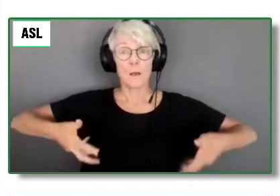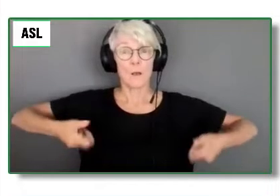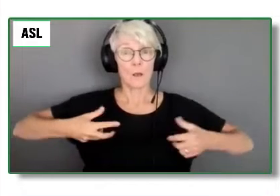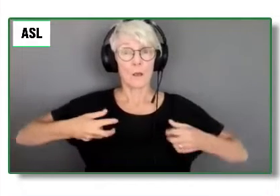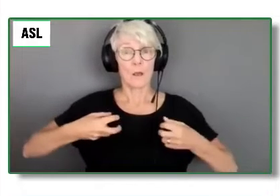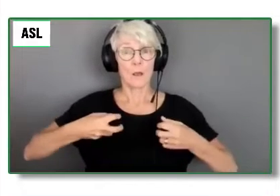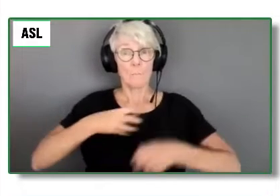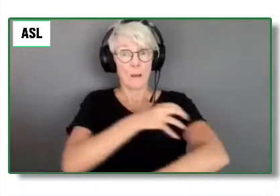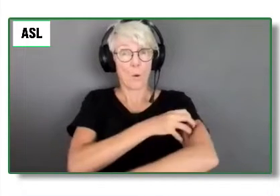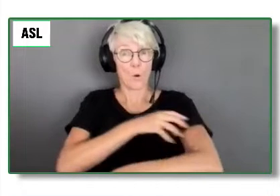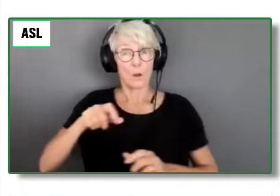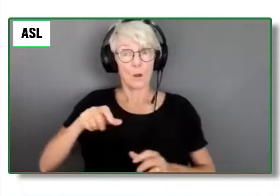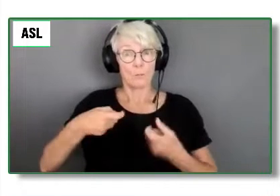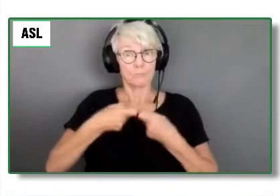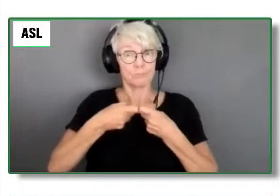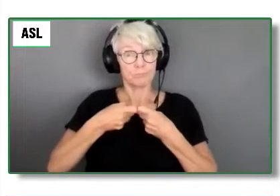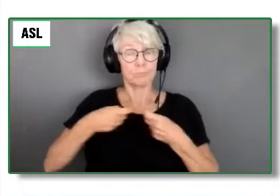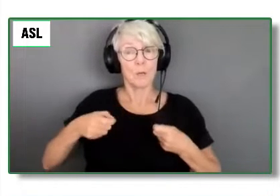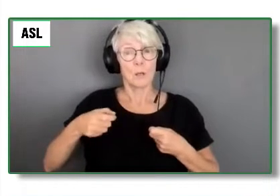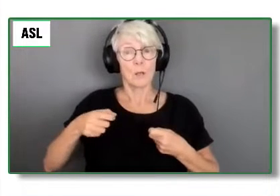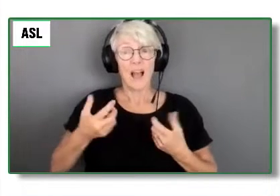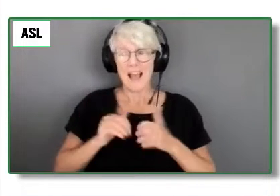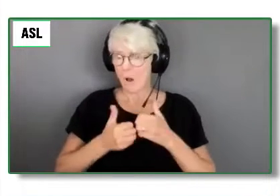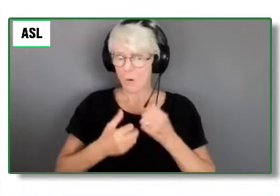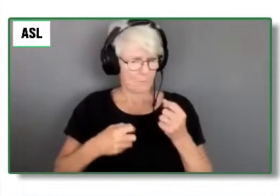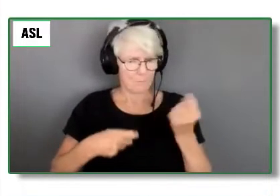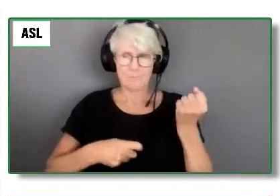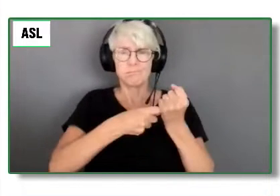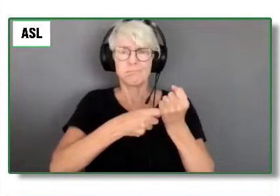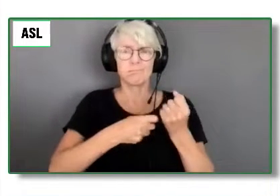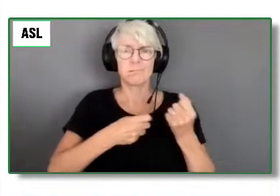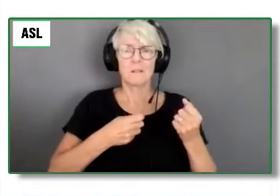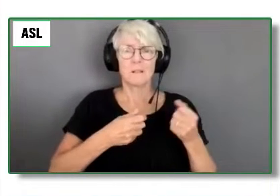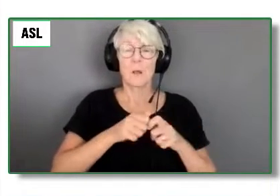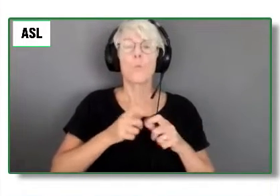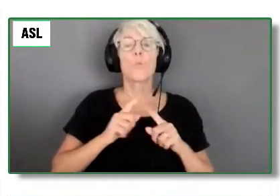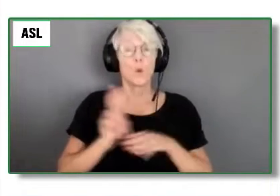Initially we used the generator, however due to the noise, after a couple years we